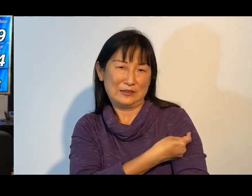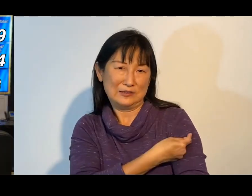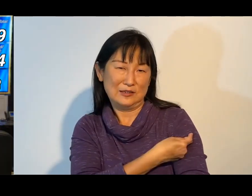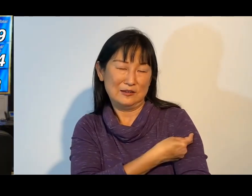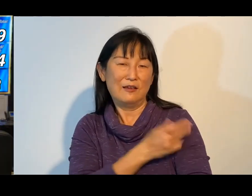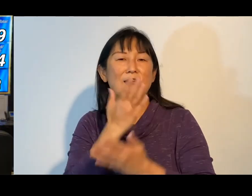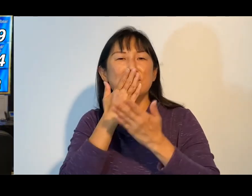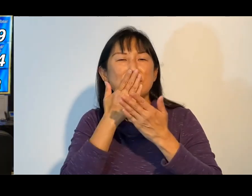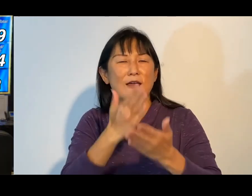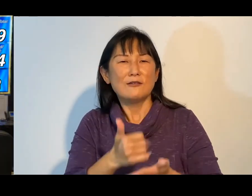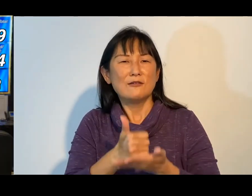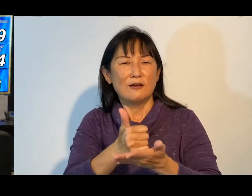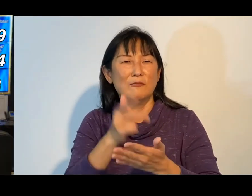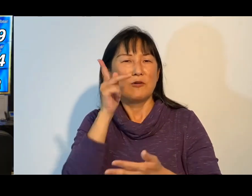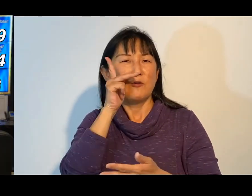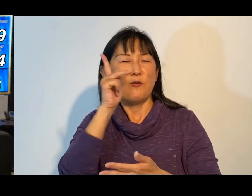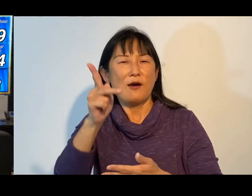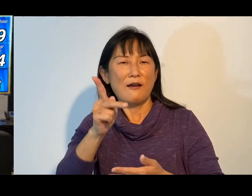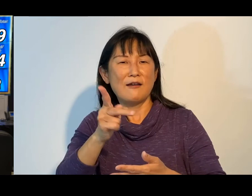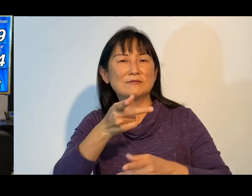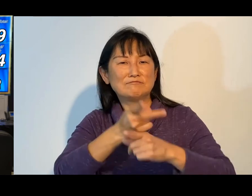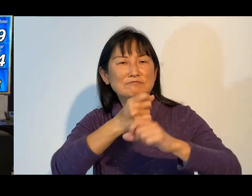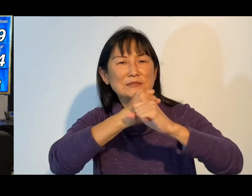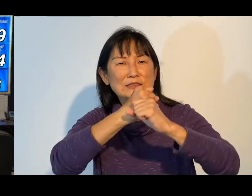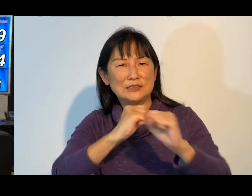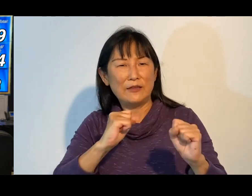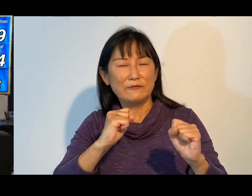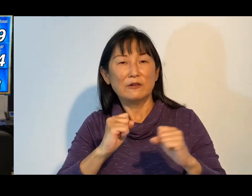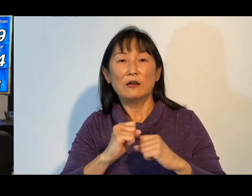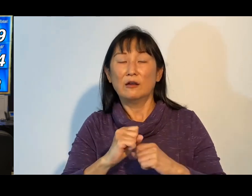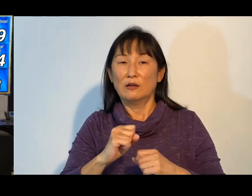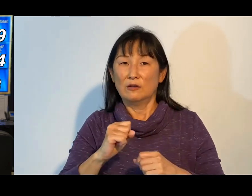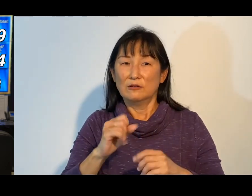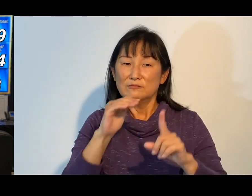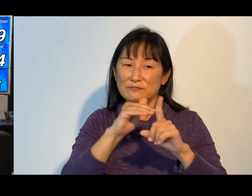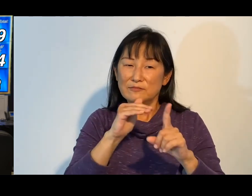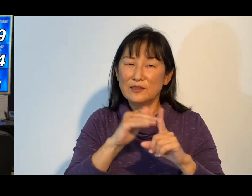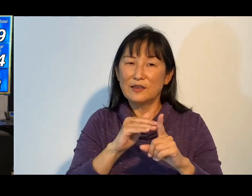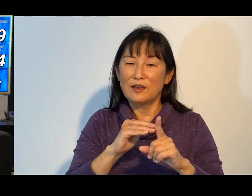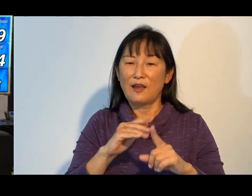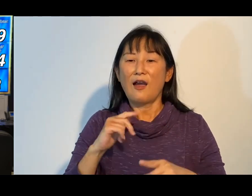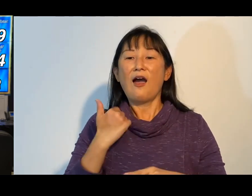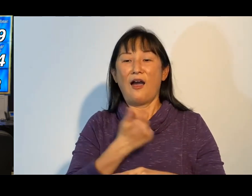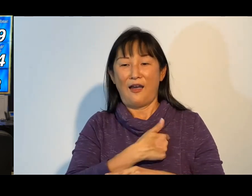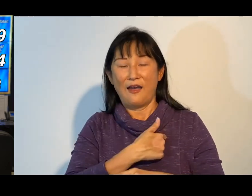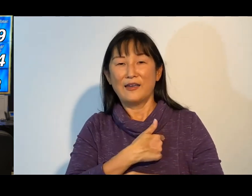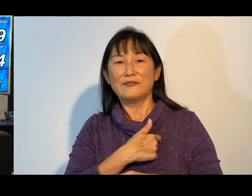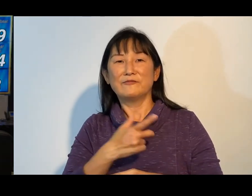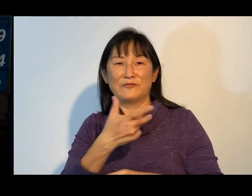As a reminder, I got vaccinated #HIGotVaccinated! Aloha!